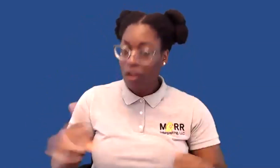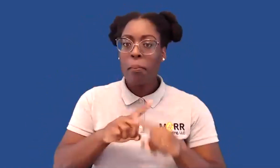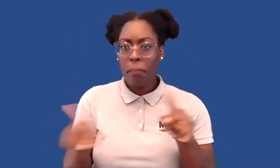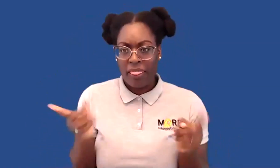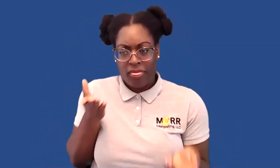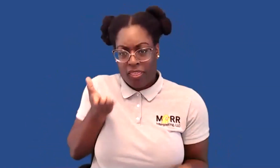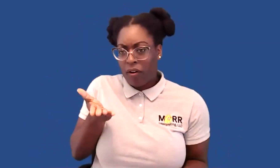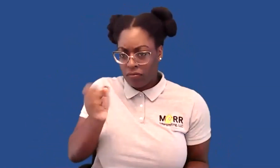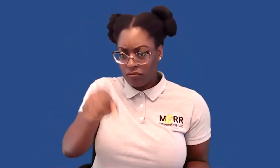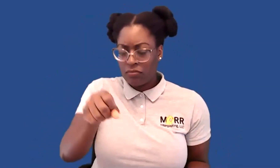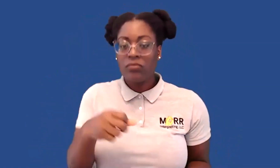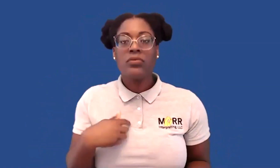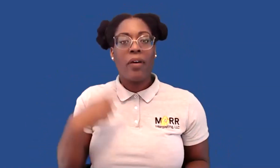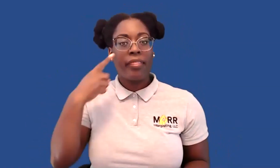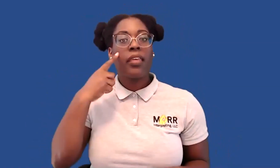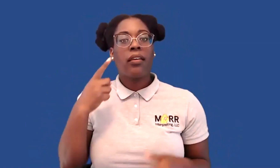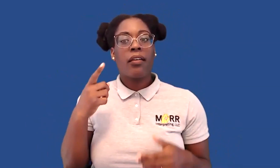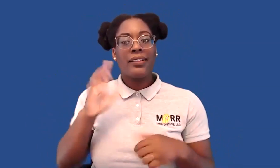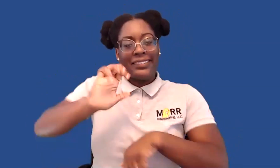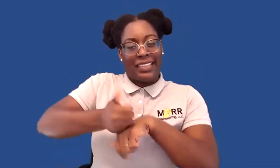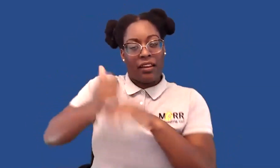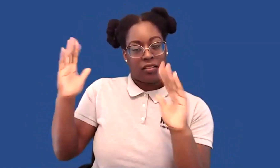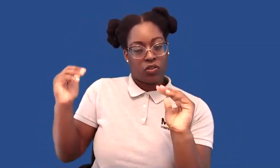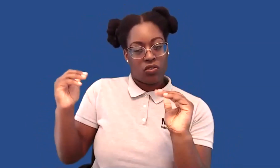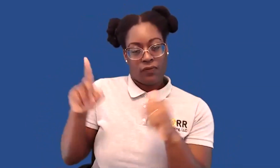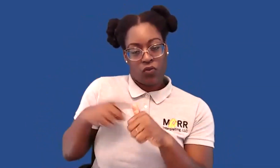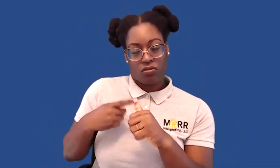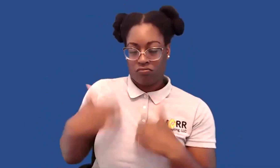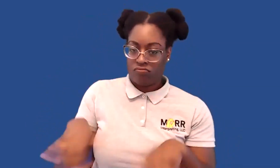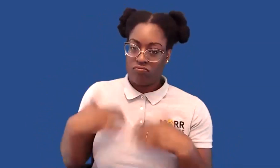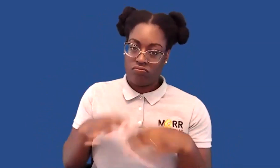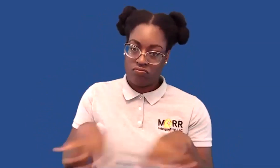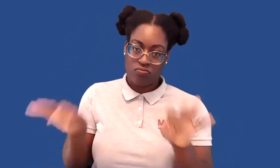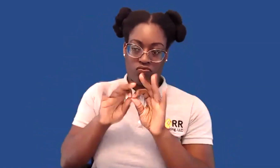I would say the same thing happens when students come into the space